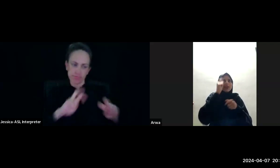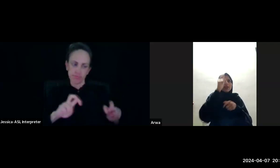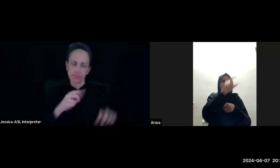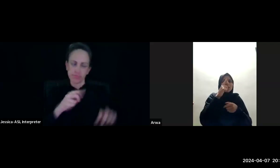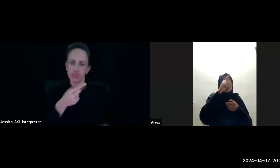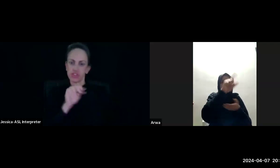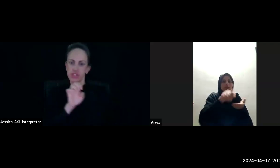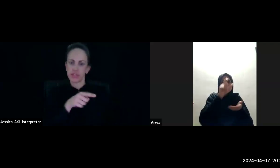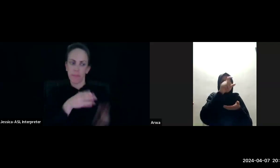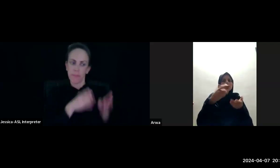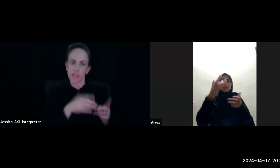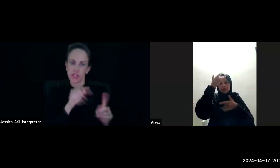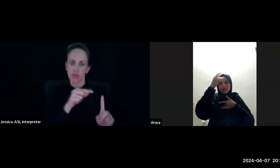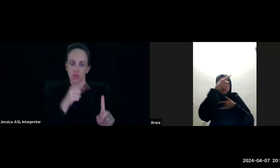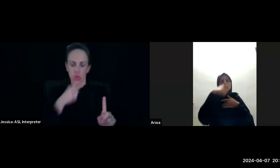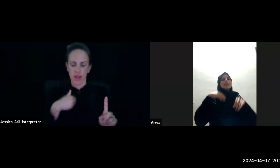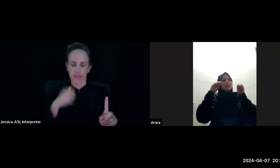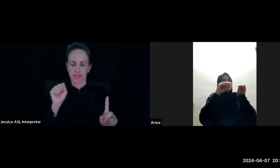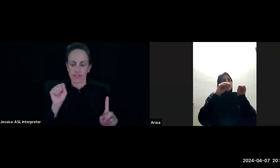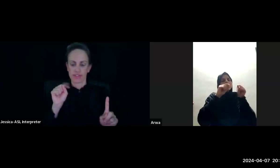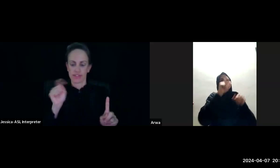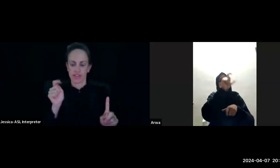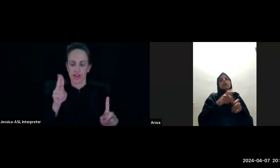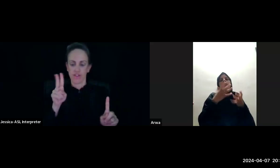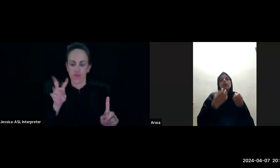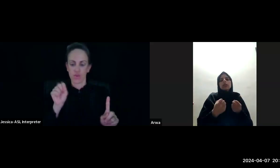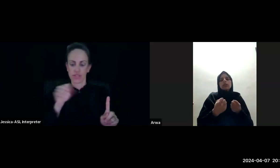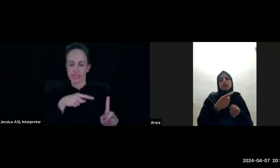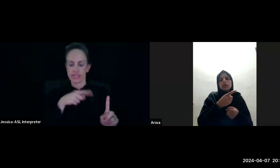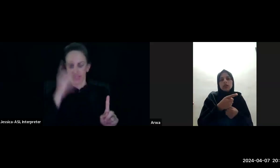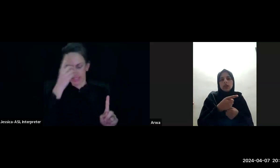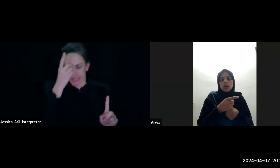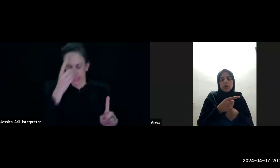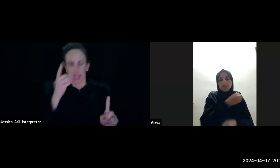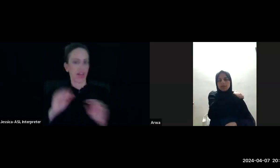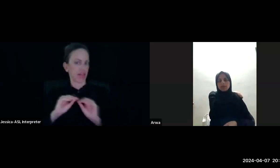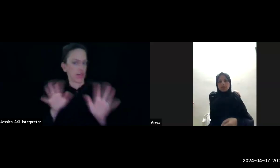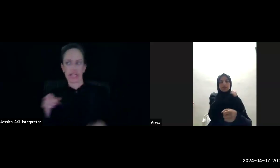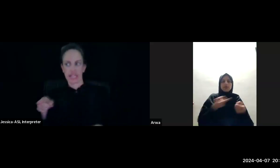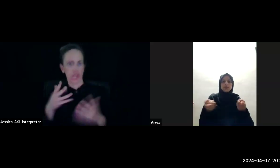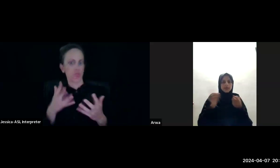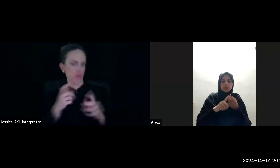disease was very clear that he wanted to test her okay. and therefore when we tested we found